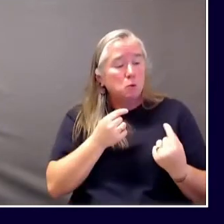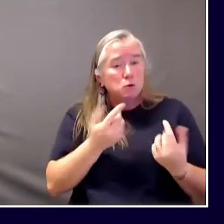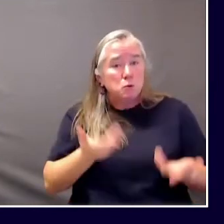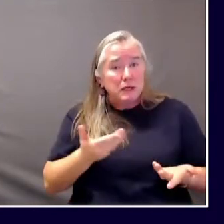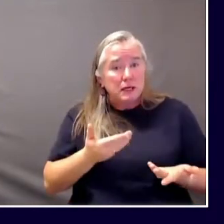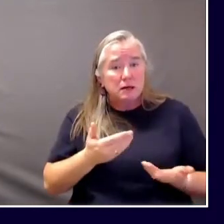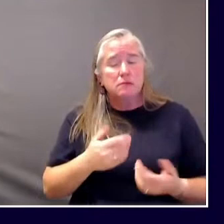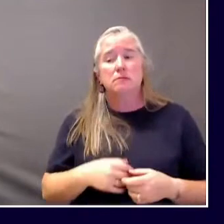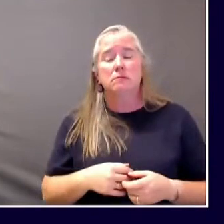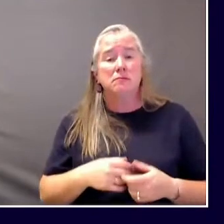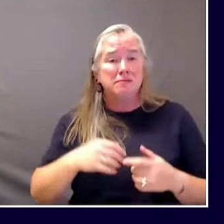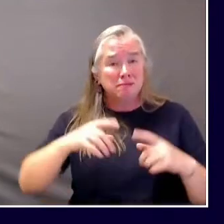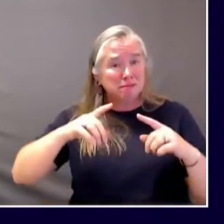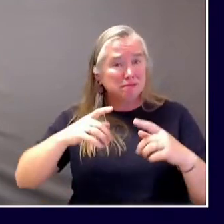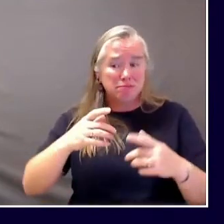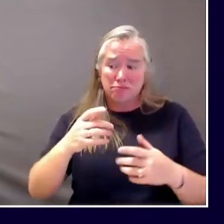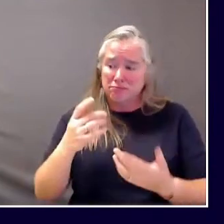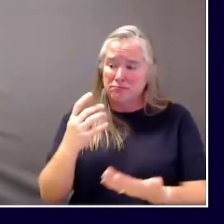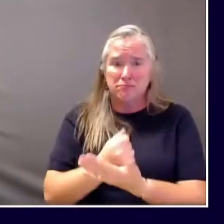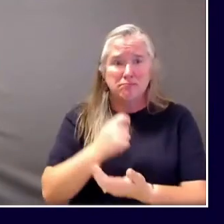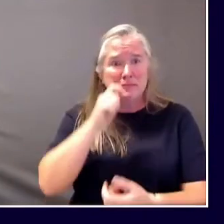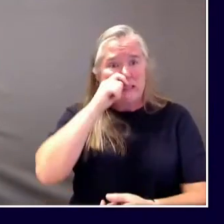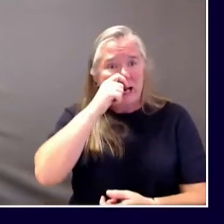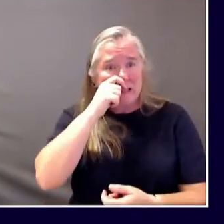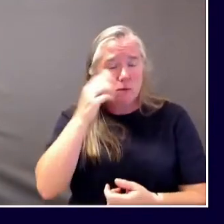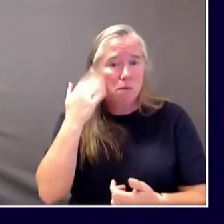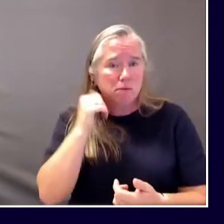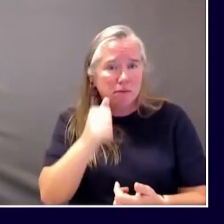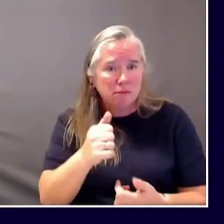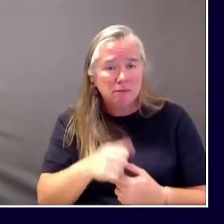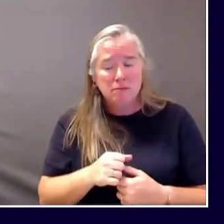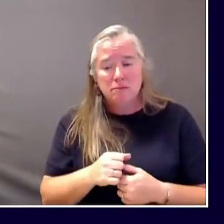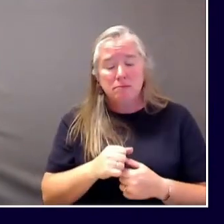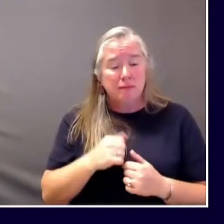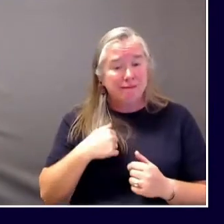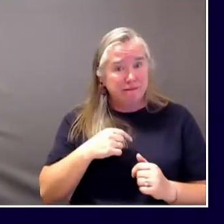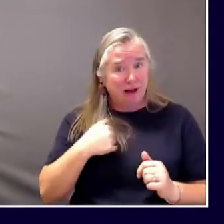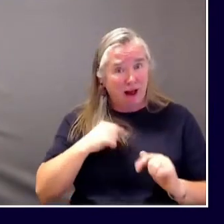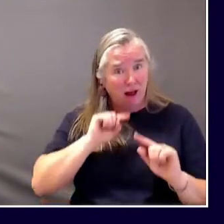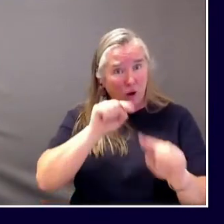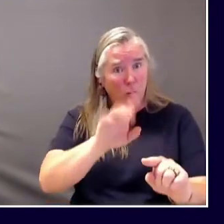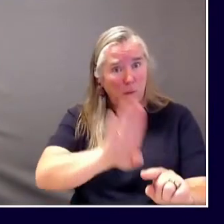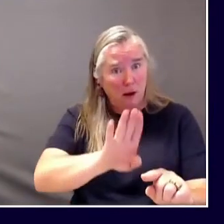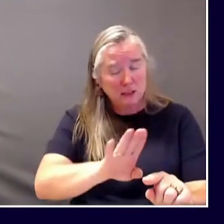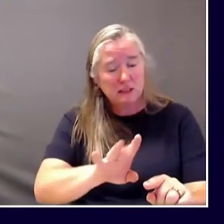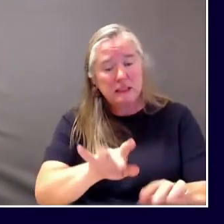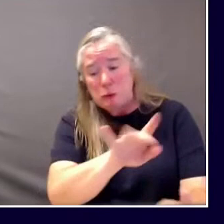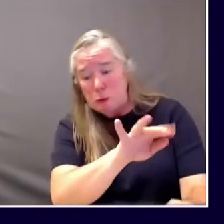states people from Massachusetts coming